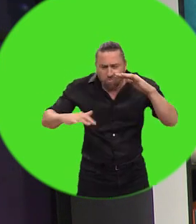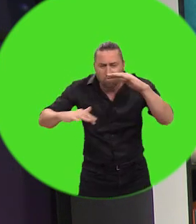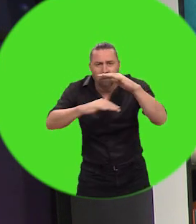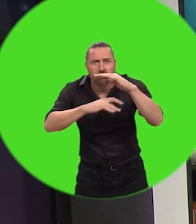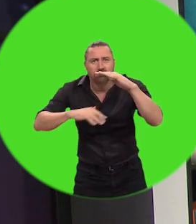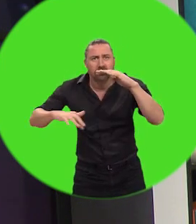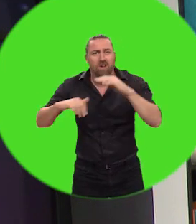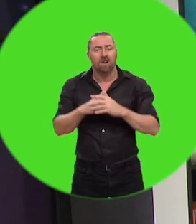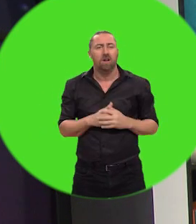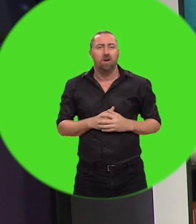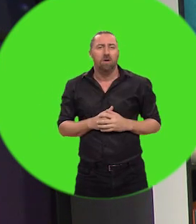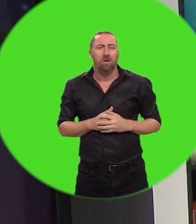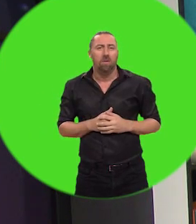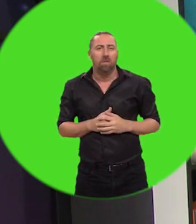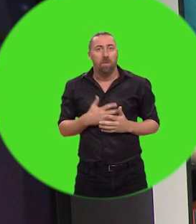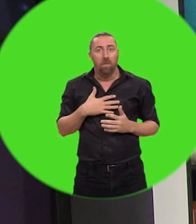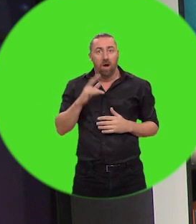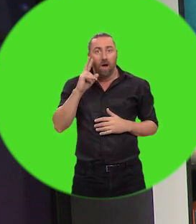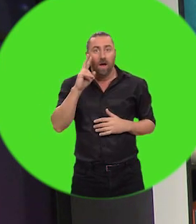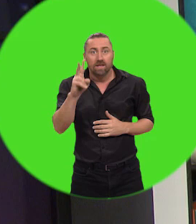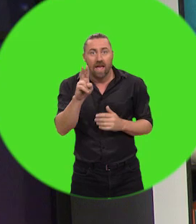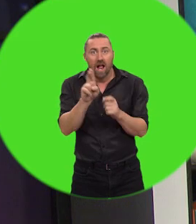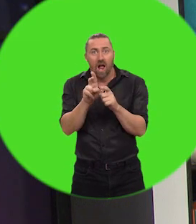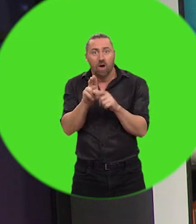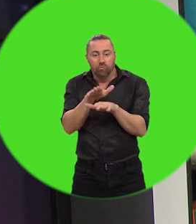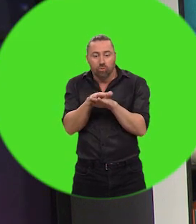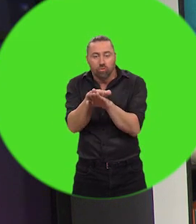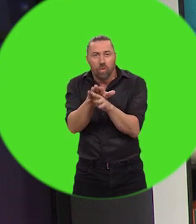Maybe you might like to see a little snapping turtle.